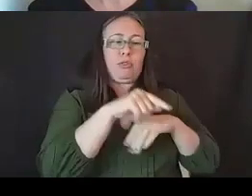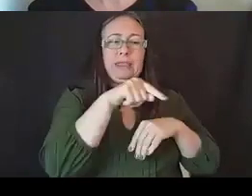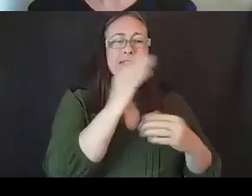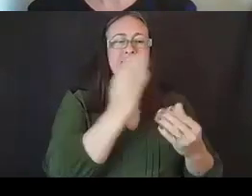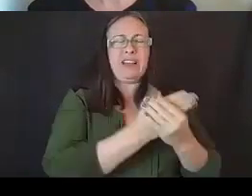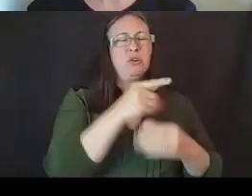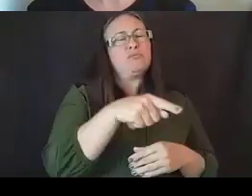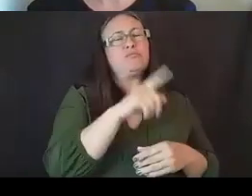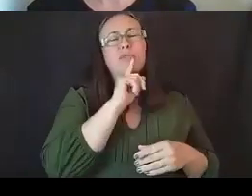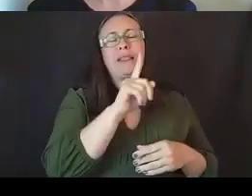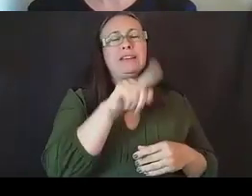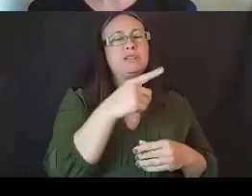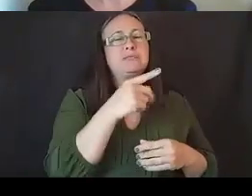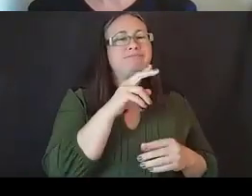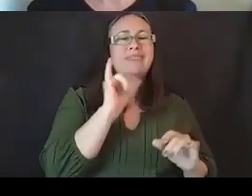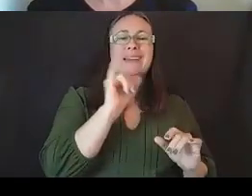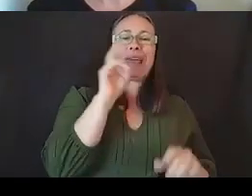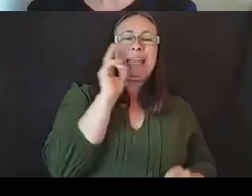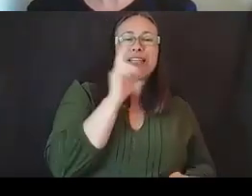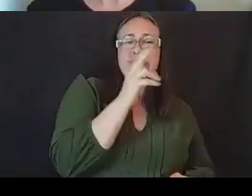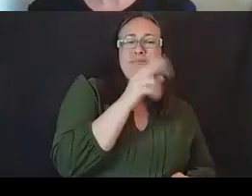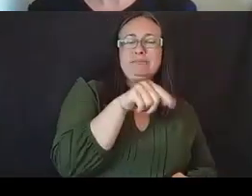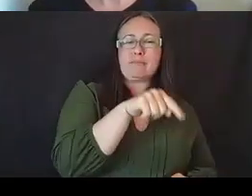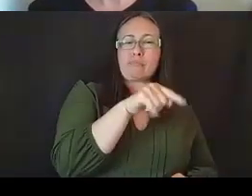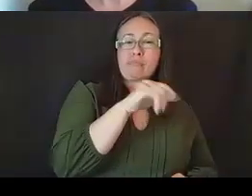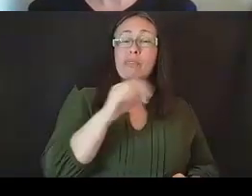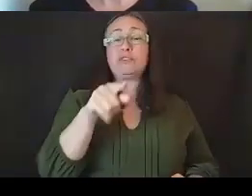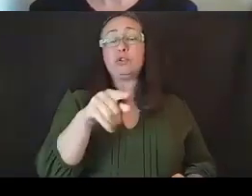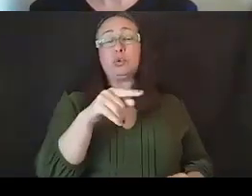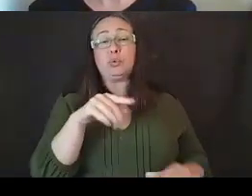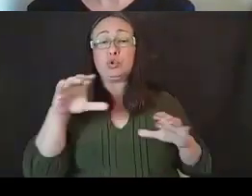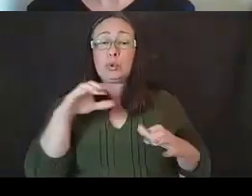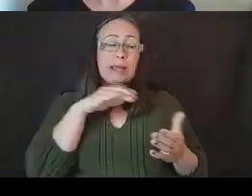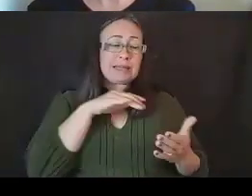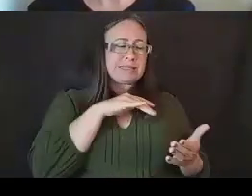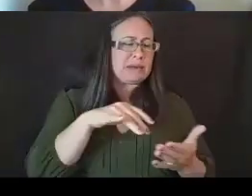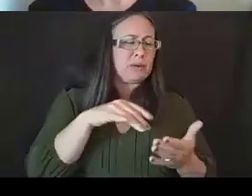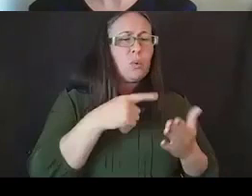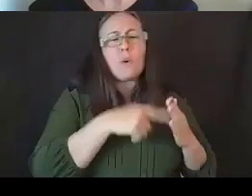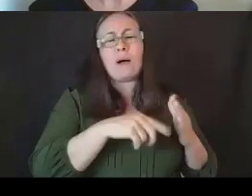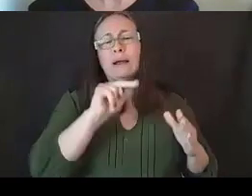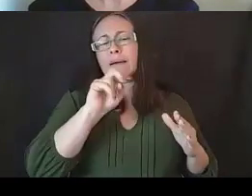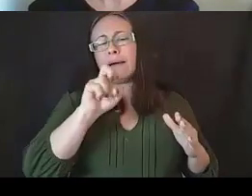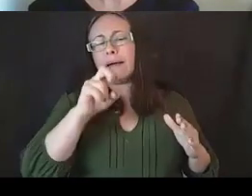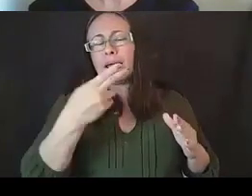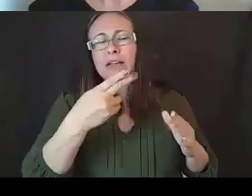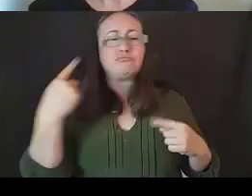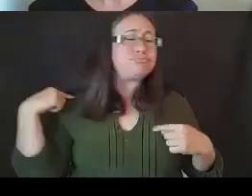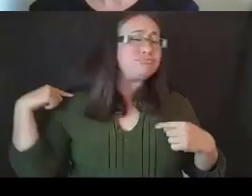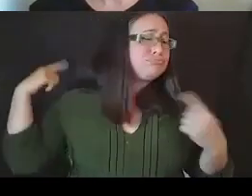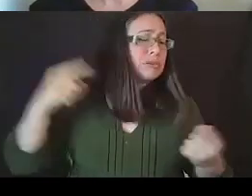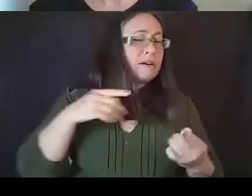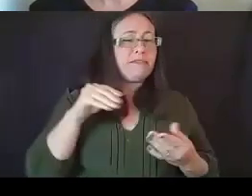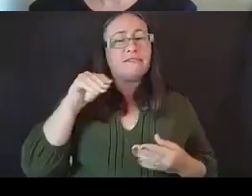and so if you are doing a study looking long-term what has NIH funded, running your own analysis,